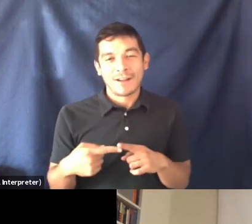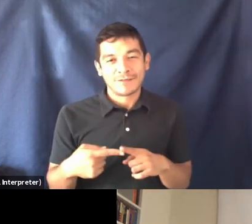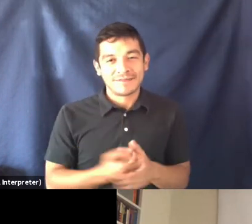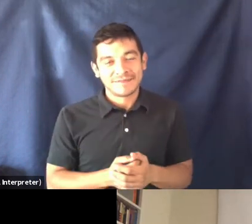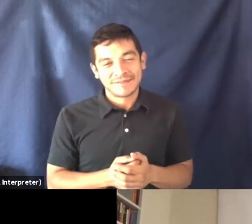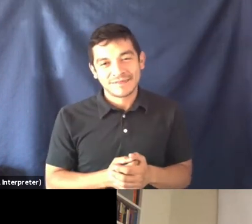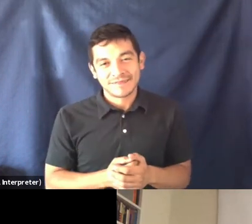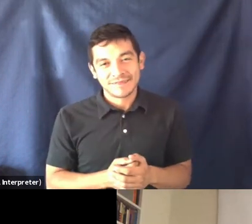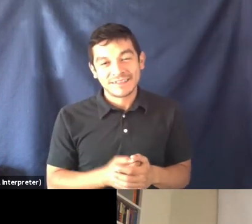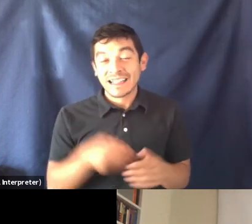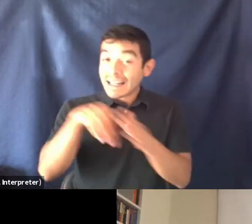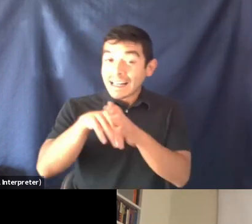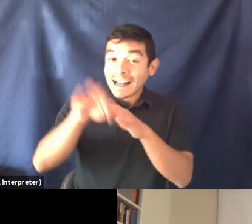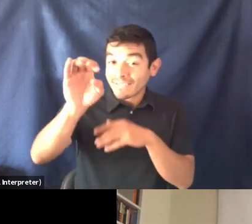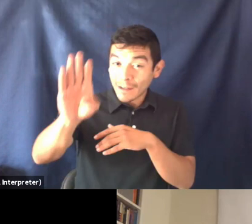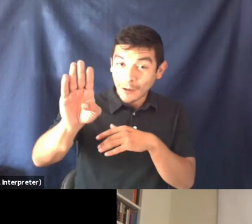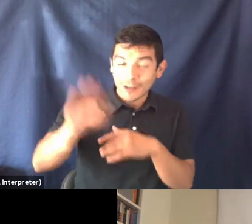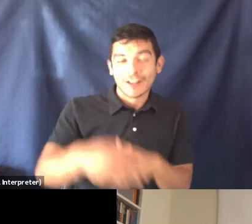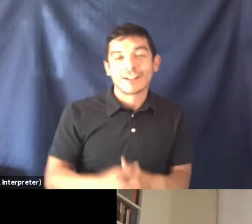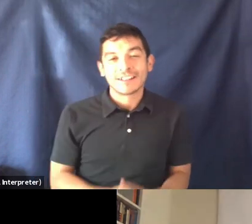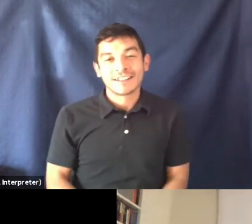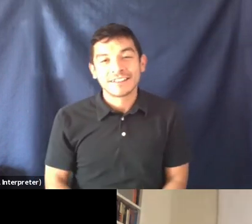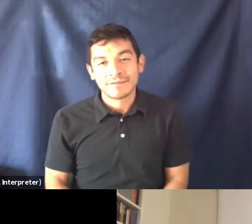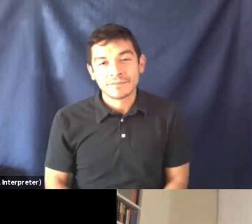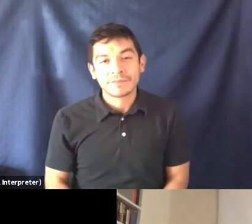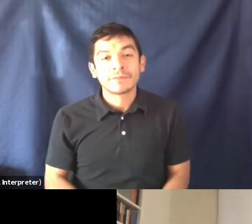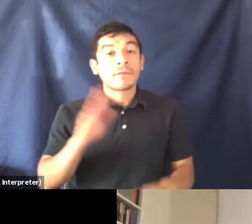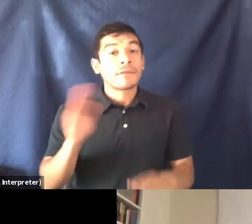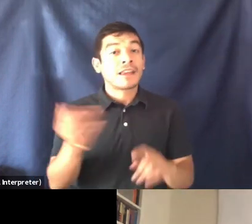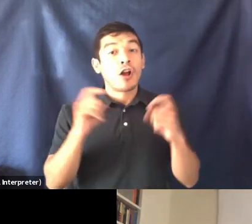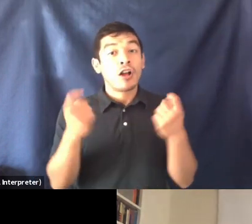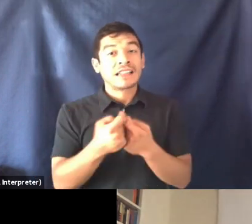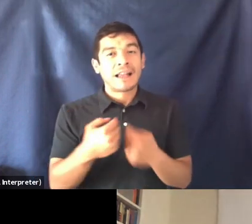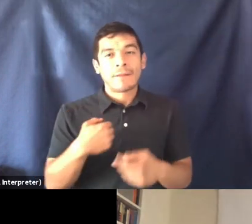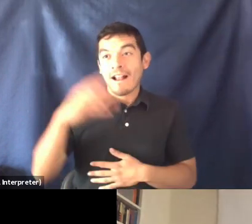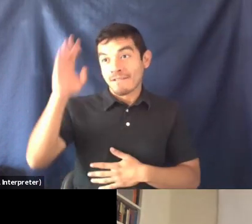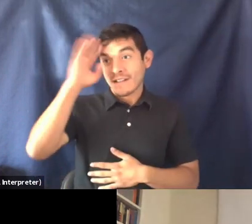it's in February, our team has this fantasy that we'll be able to go there because we would love